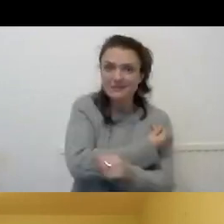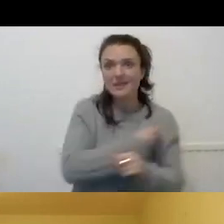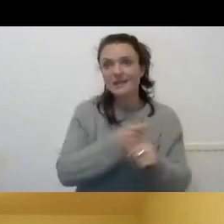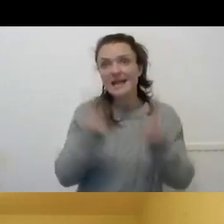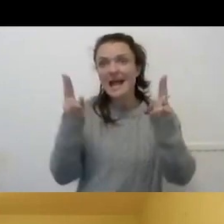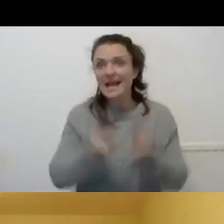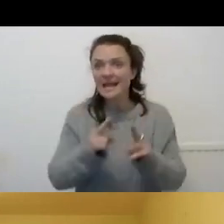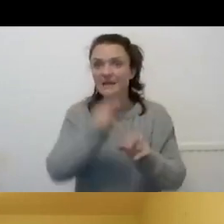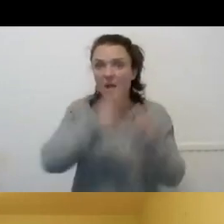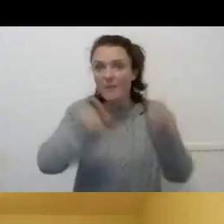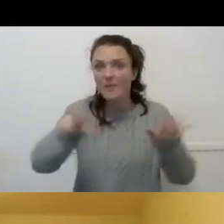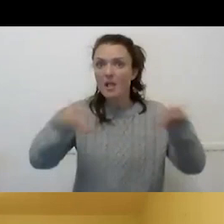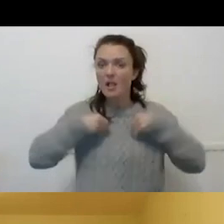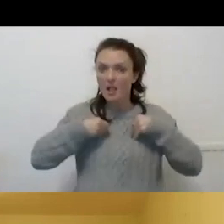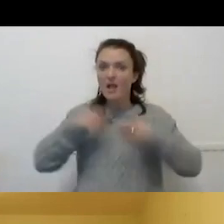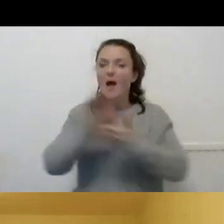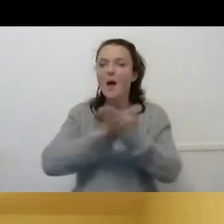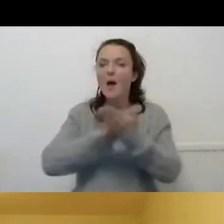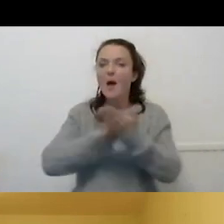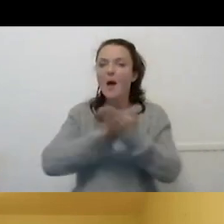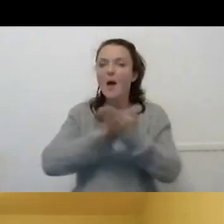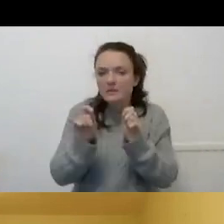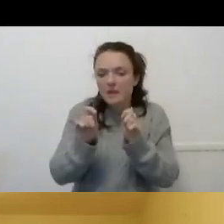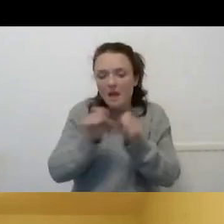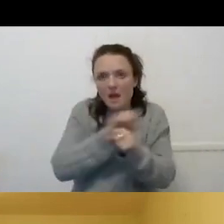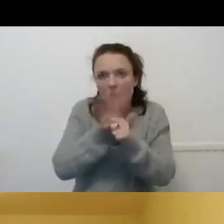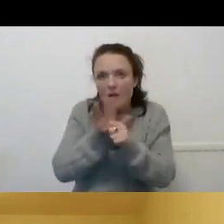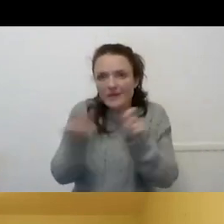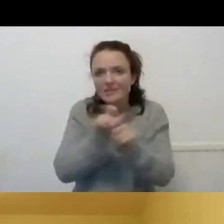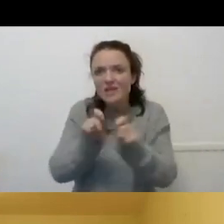we're allowed us to decide how are the vaccines are working and whether the vaccines need to be